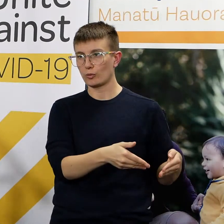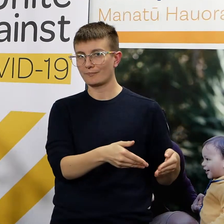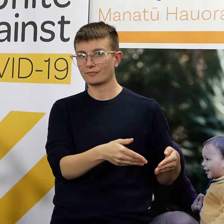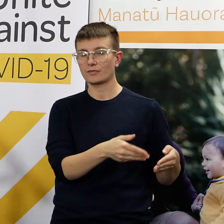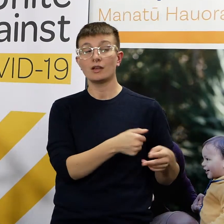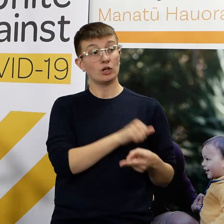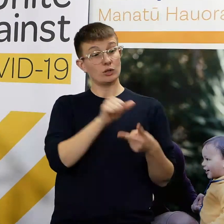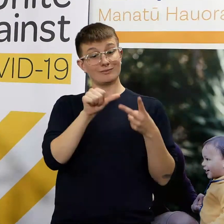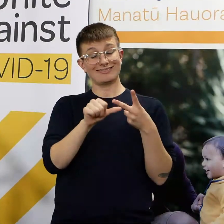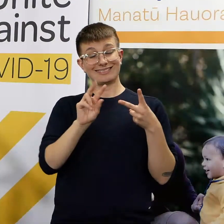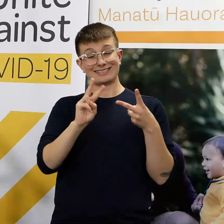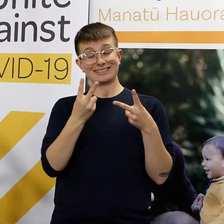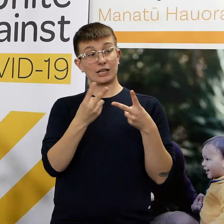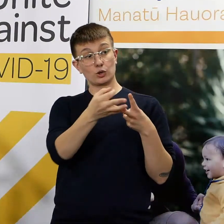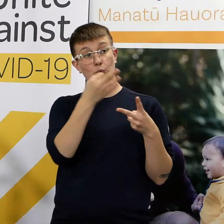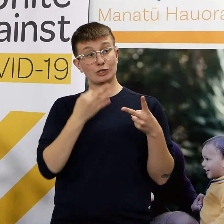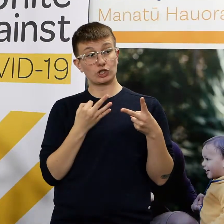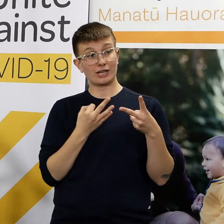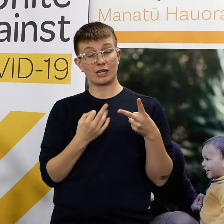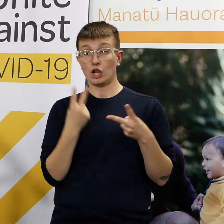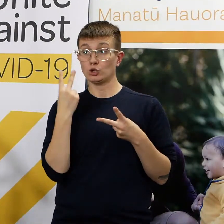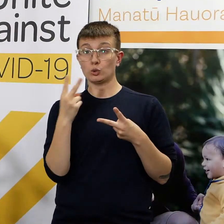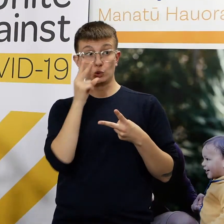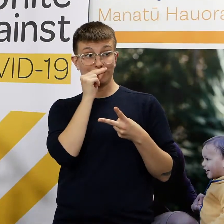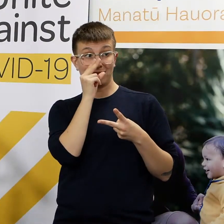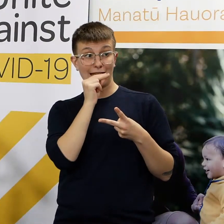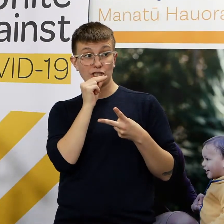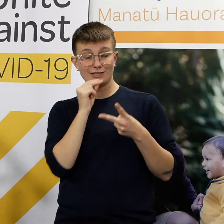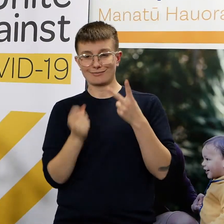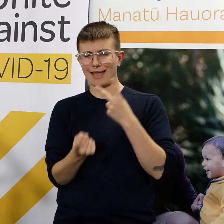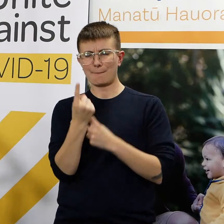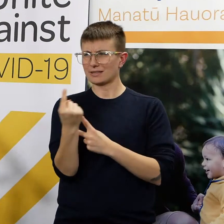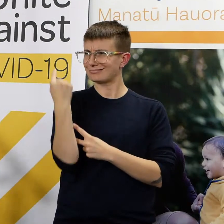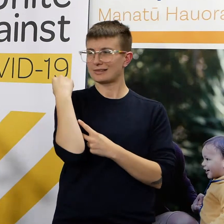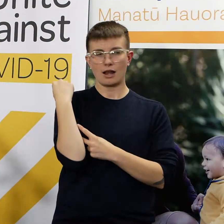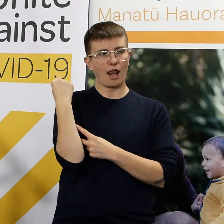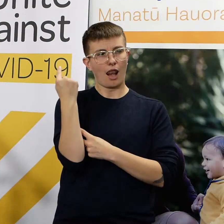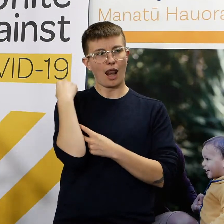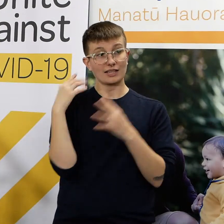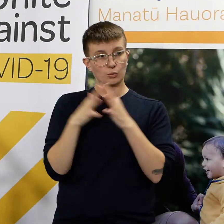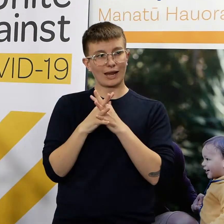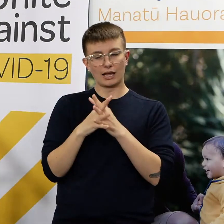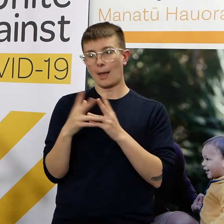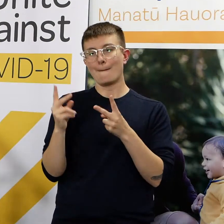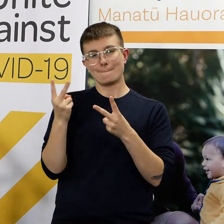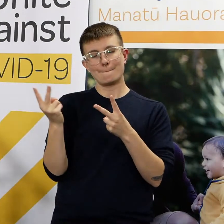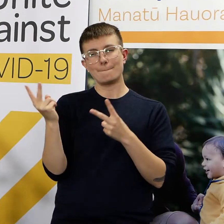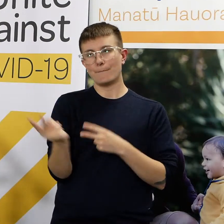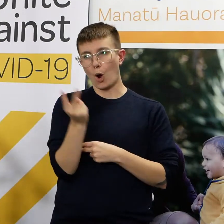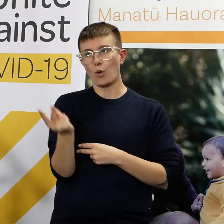towards the end of last week. Both of them have been we're tracked and traced.